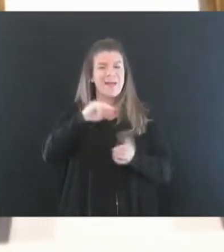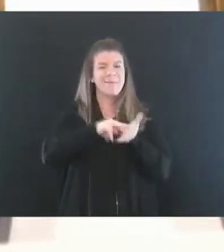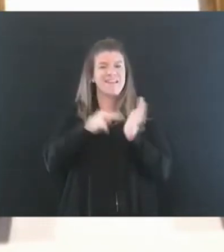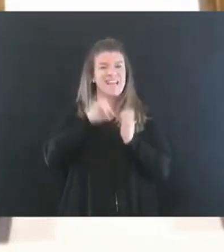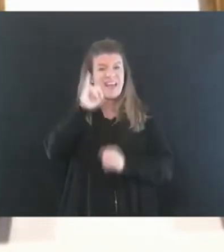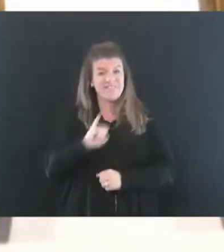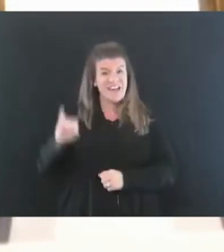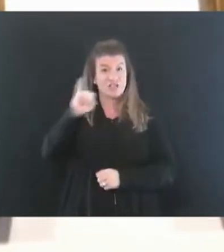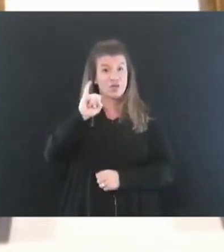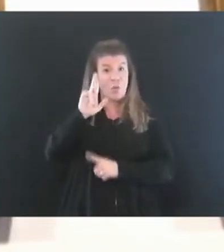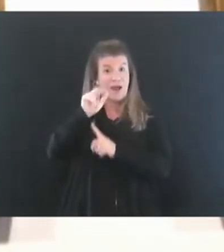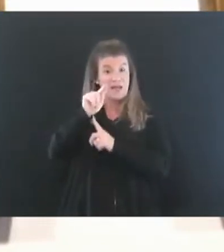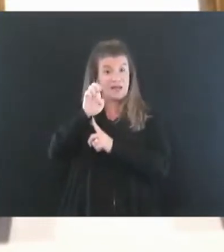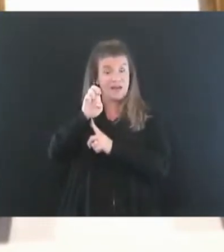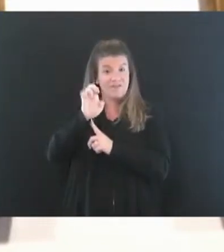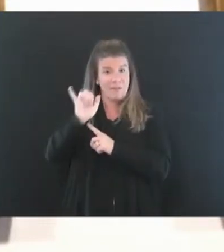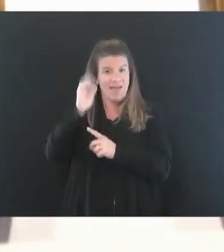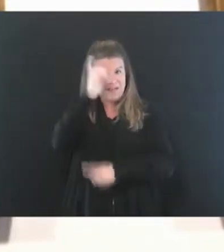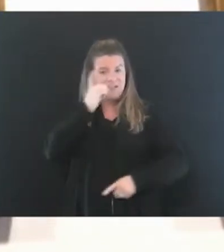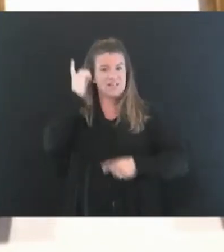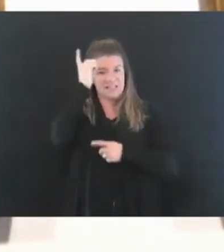WORKING, AND WE WANT TO DROP